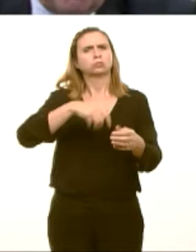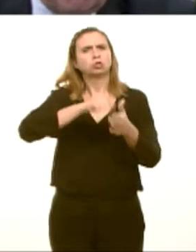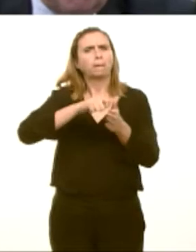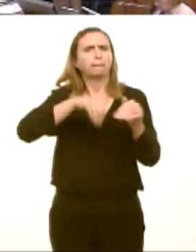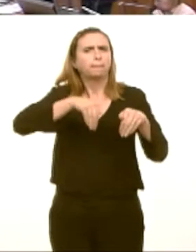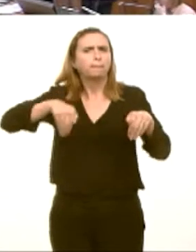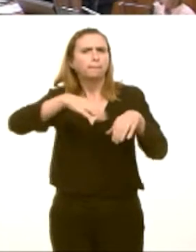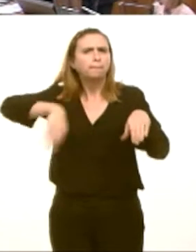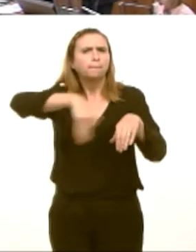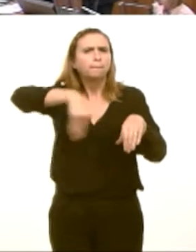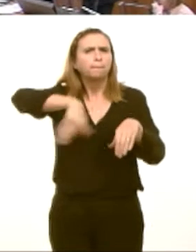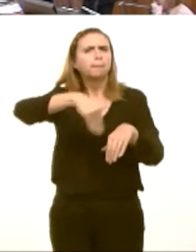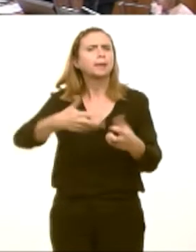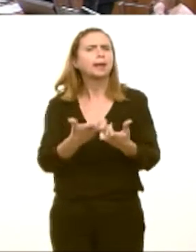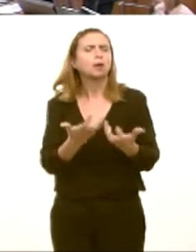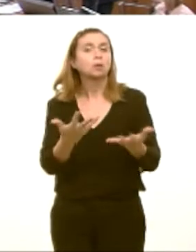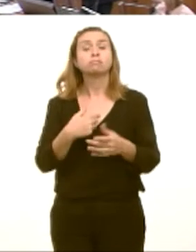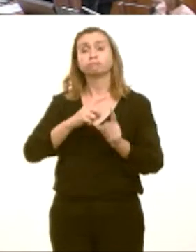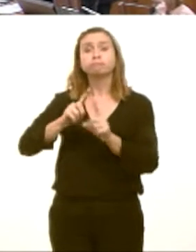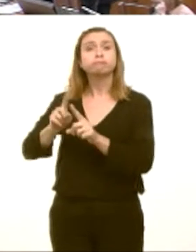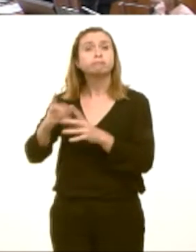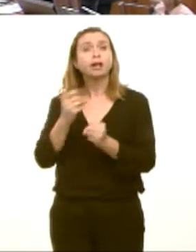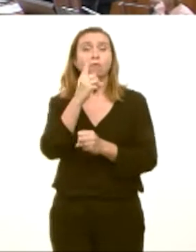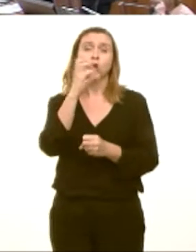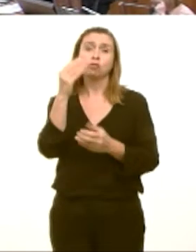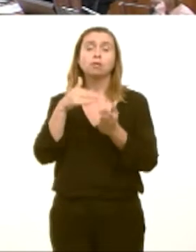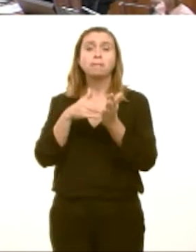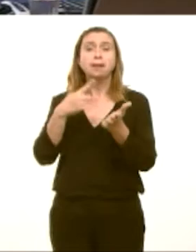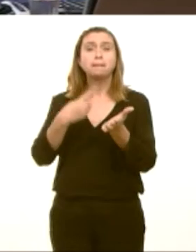through a range of initiatives, including the £100 million Vibrant and Viable Places